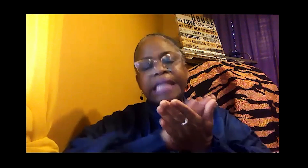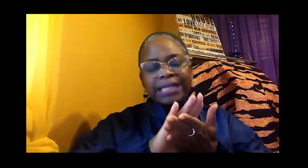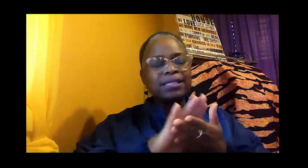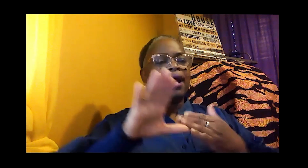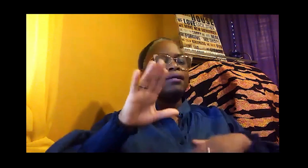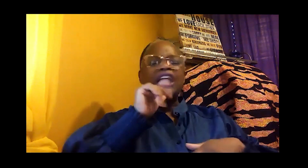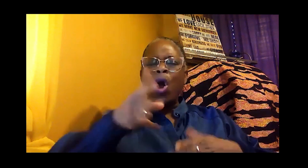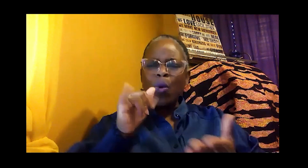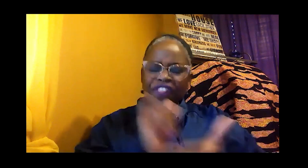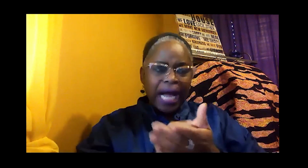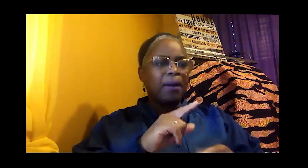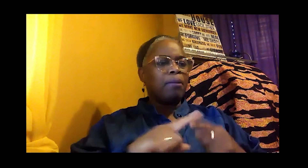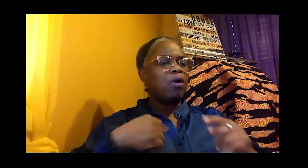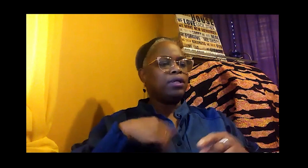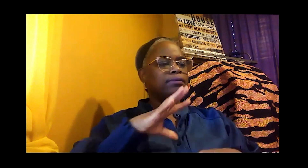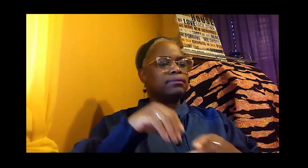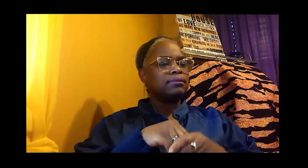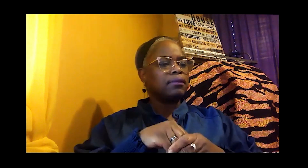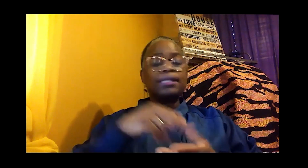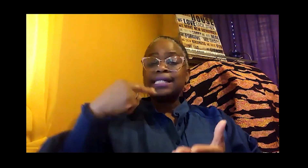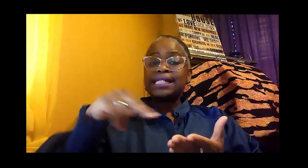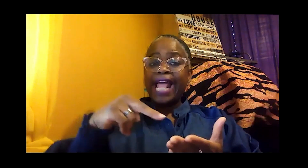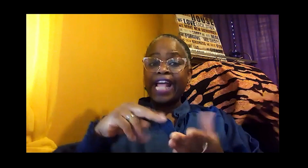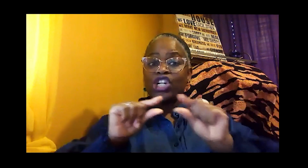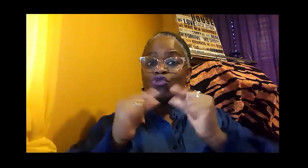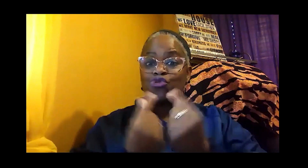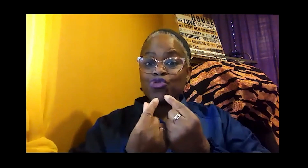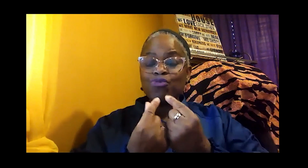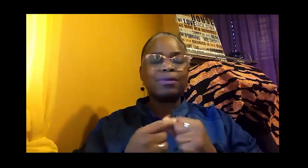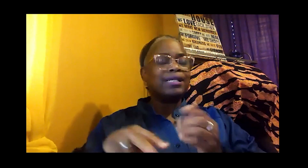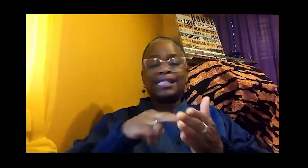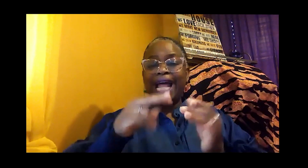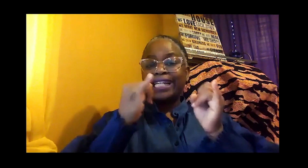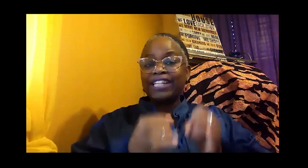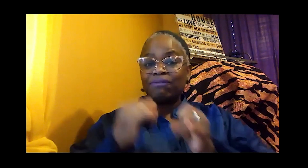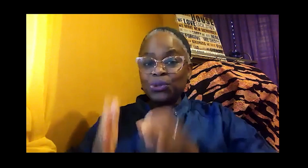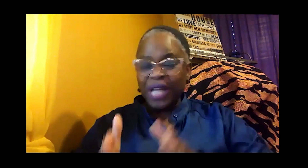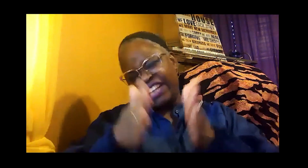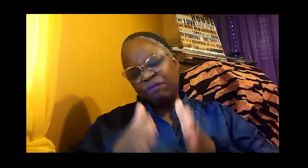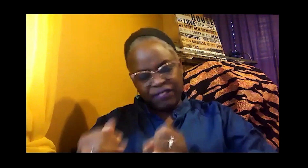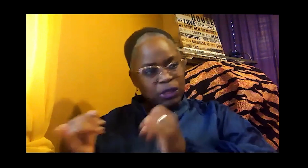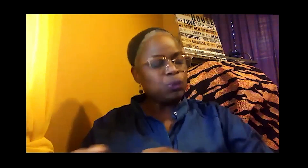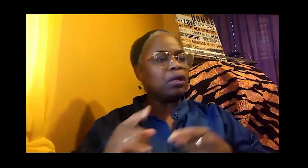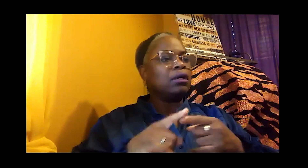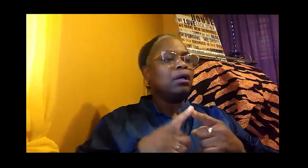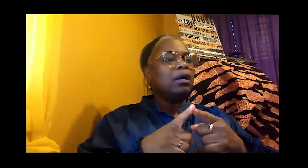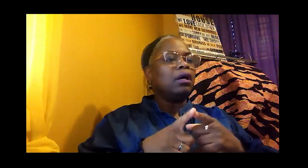artist poems. It was marvelous. We also had Deaf dance troupes, individual dancers, and a Deaf DJ.